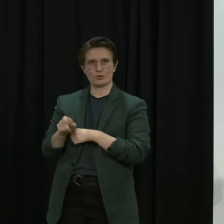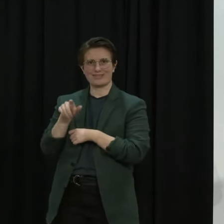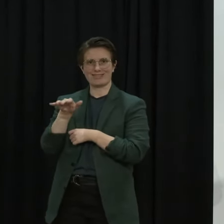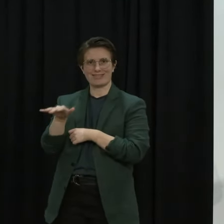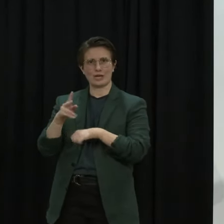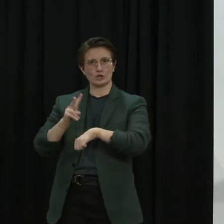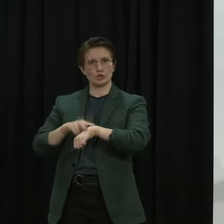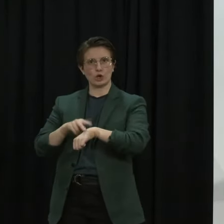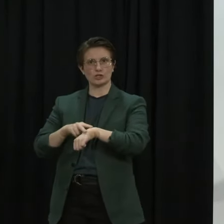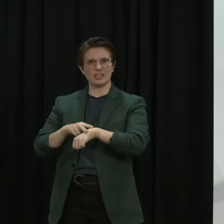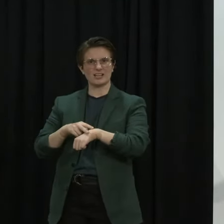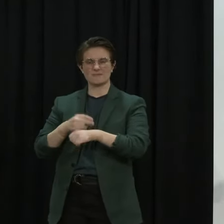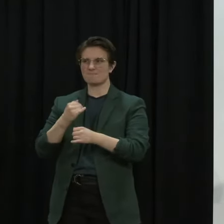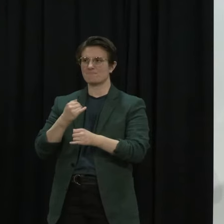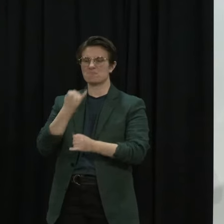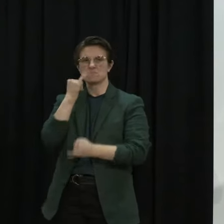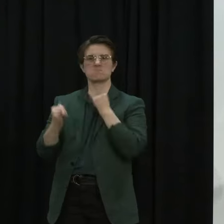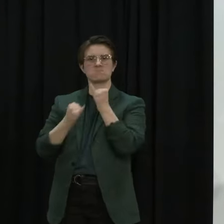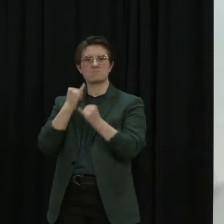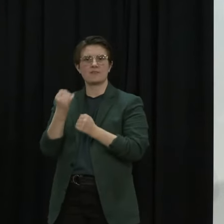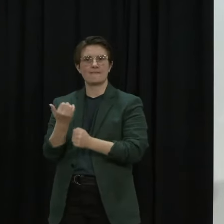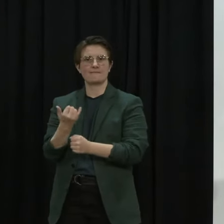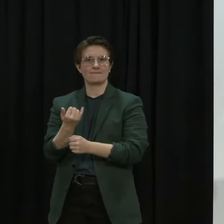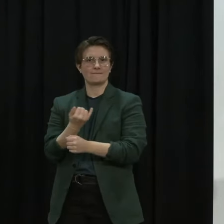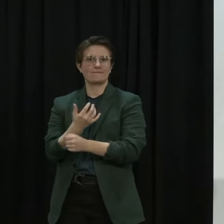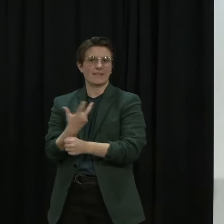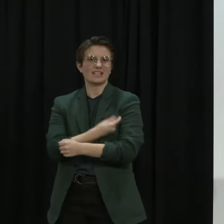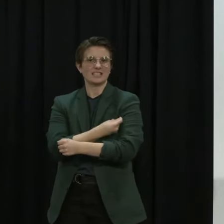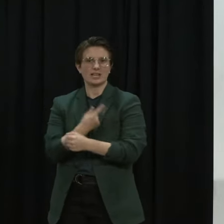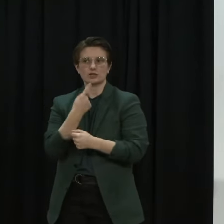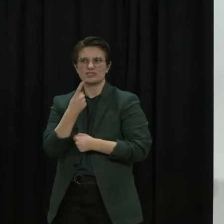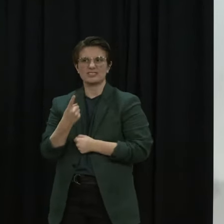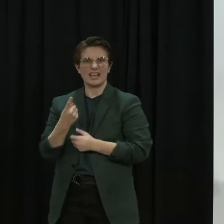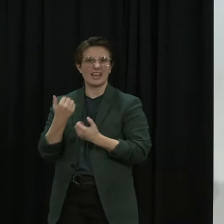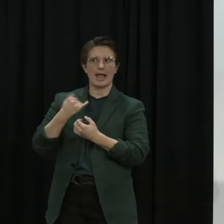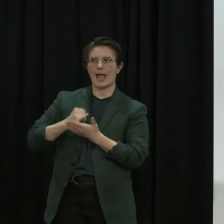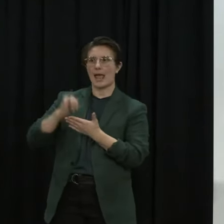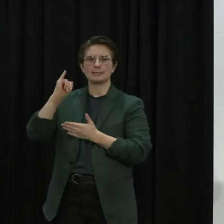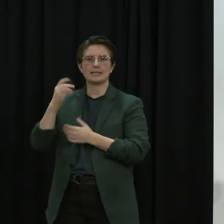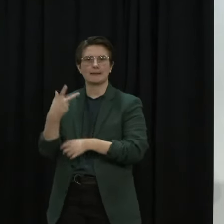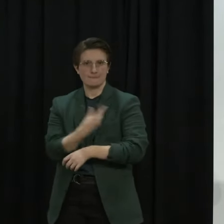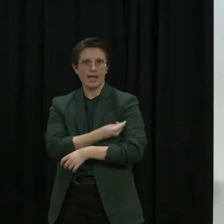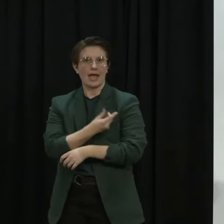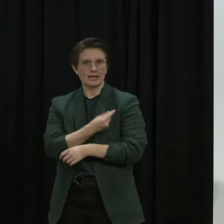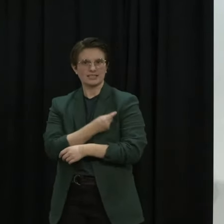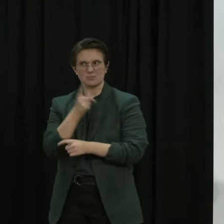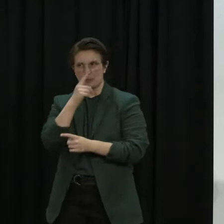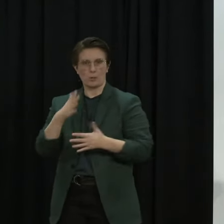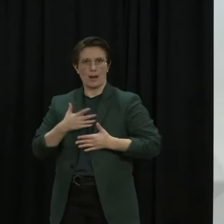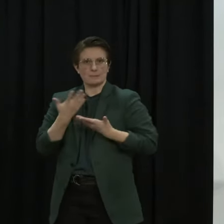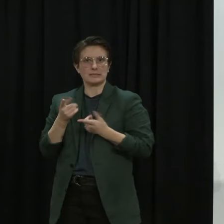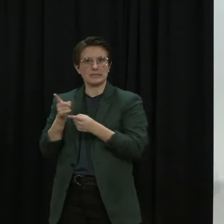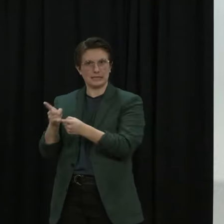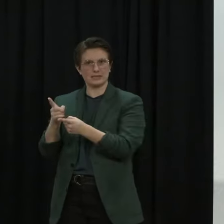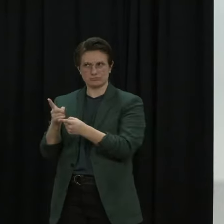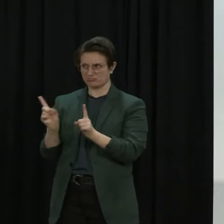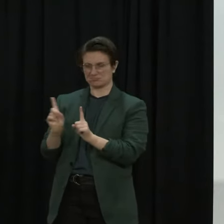minute videos speaking about